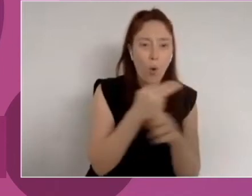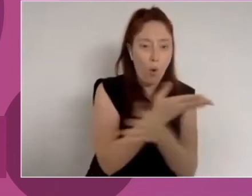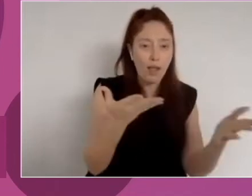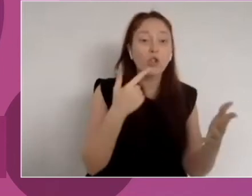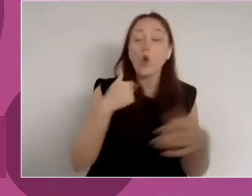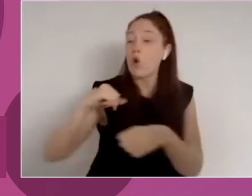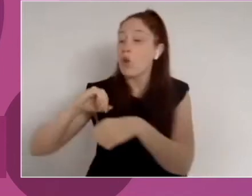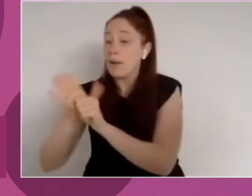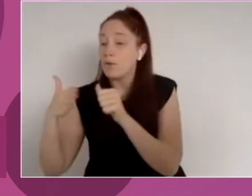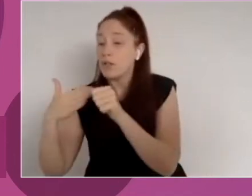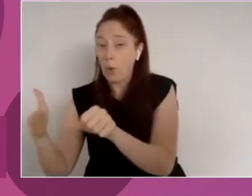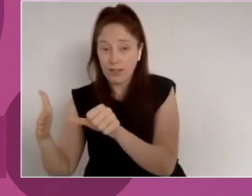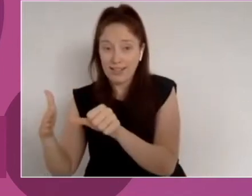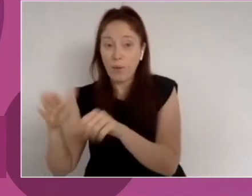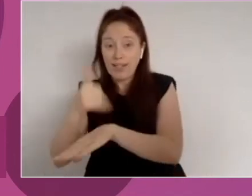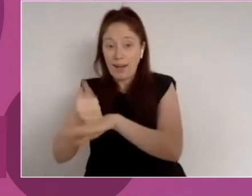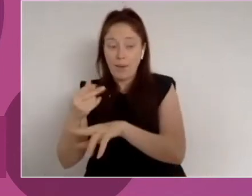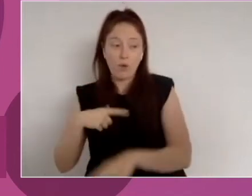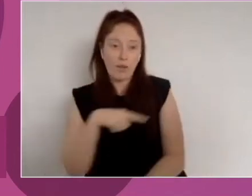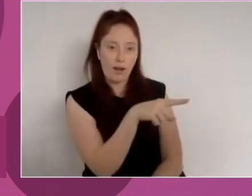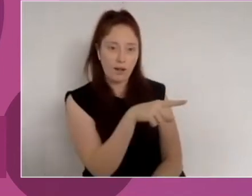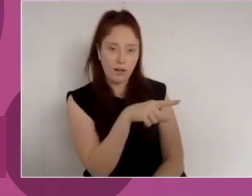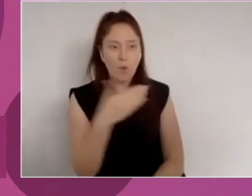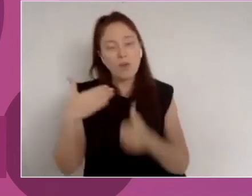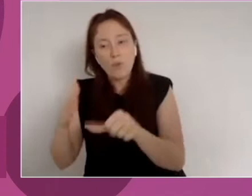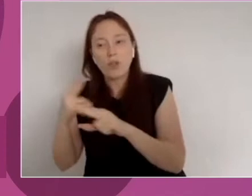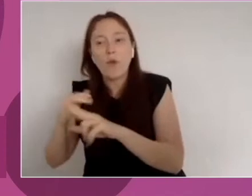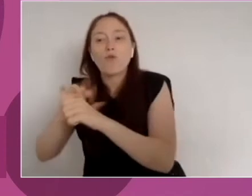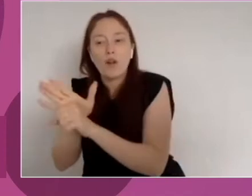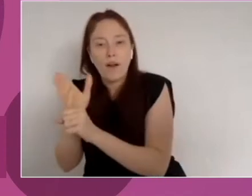just that - it was a response to the pandemic. In that plor substantive reform agenda space,